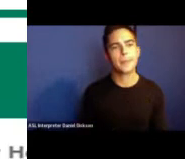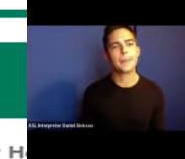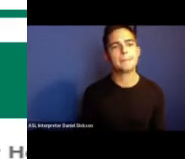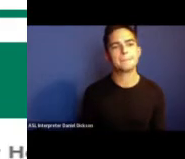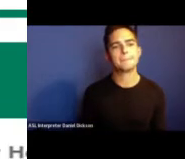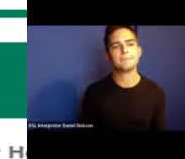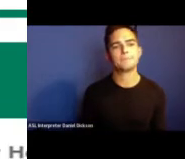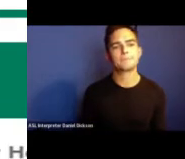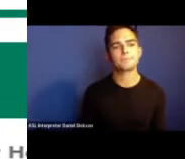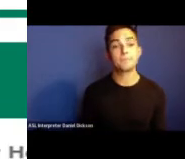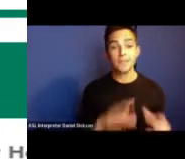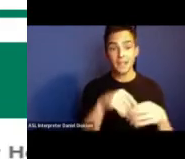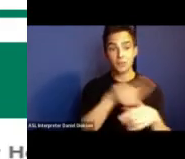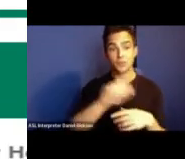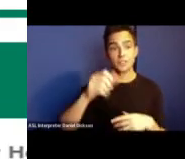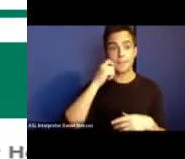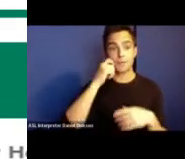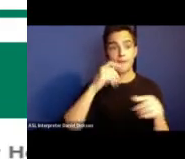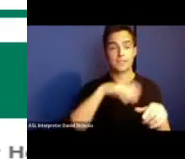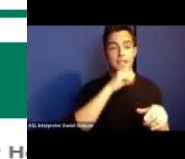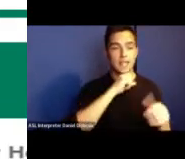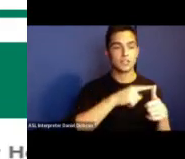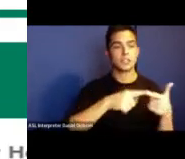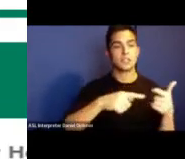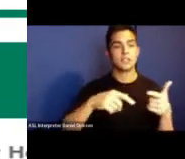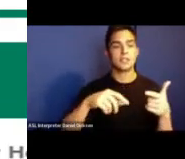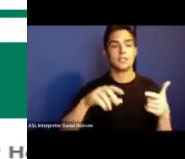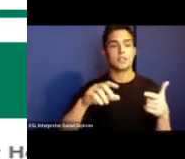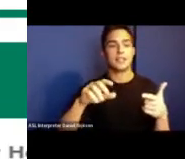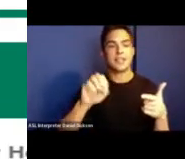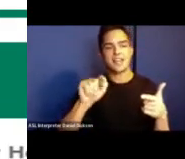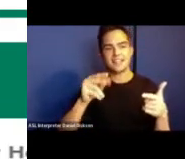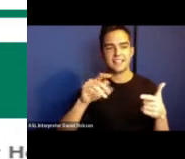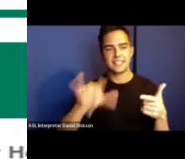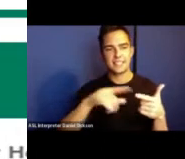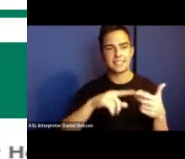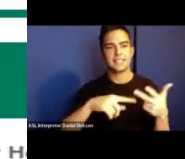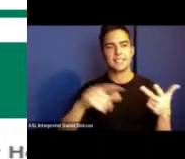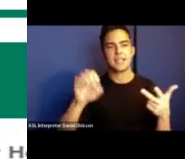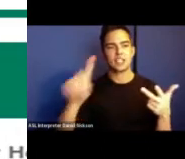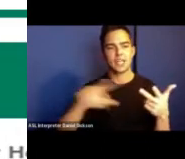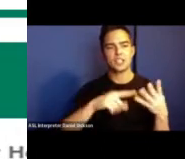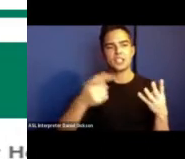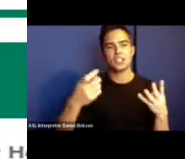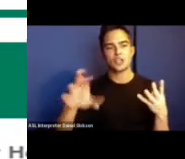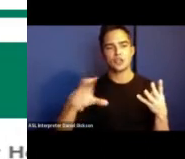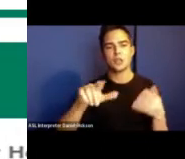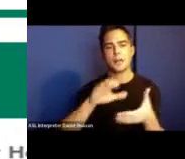those demographics are age, education, ethnicity, gender and marital status. And this is the